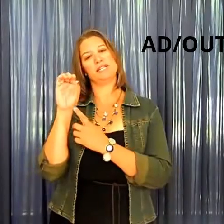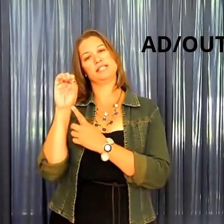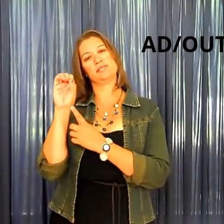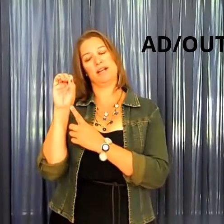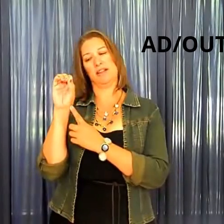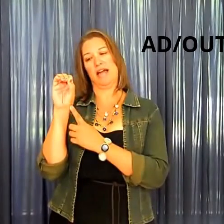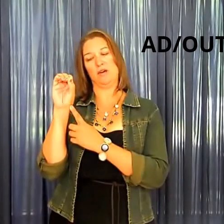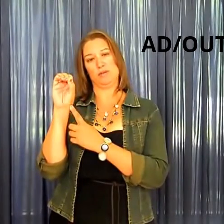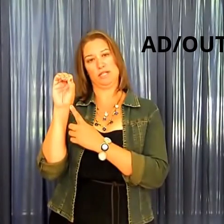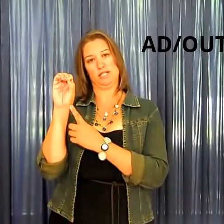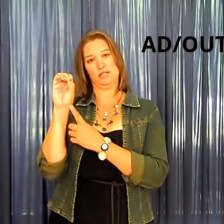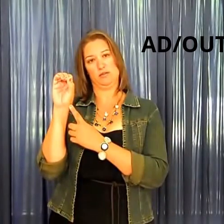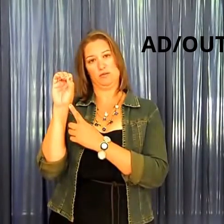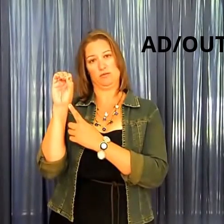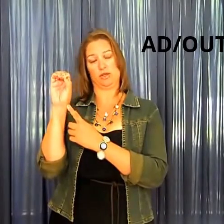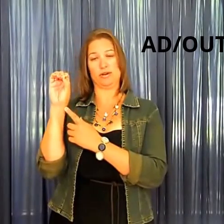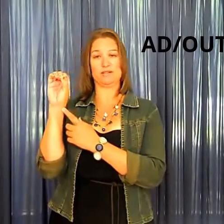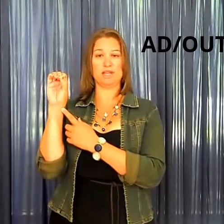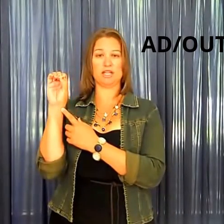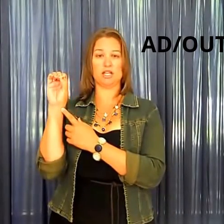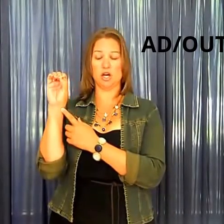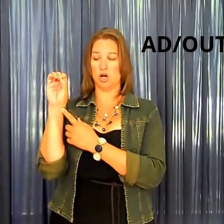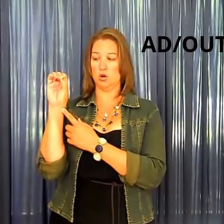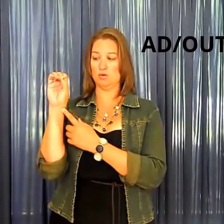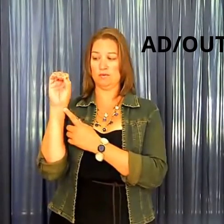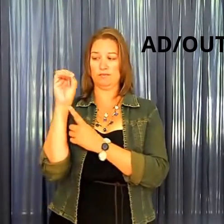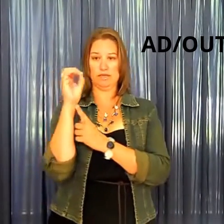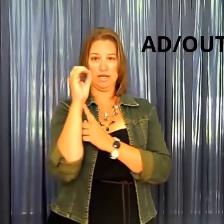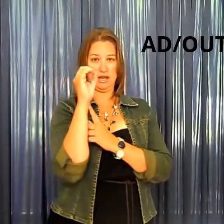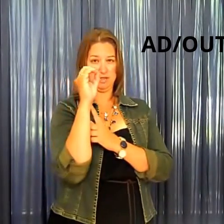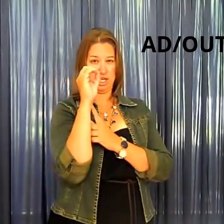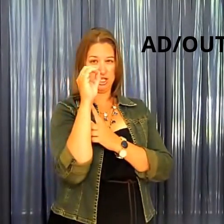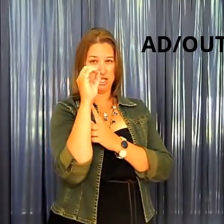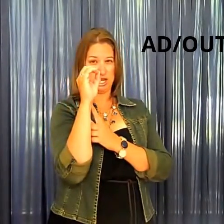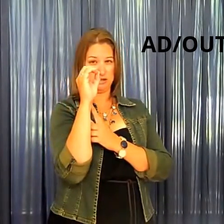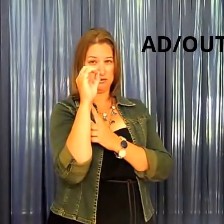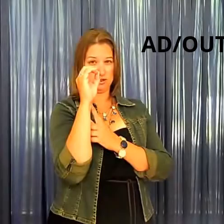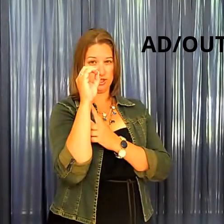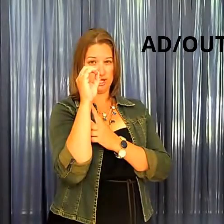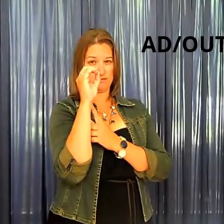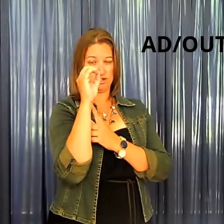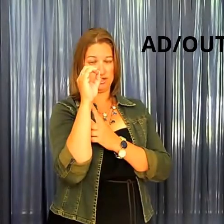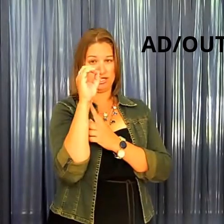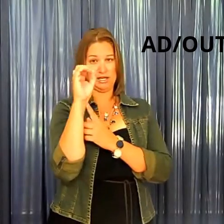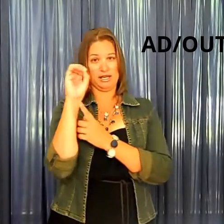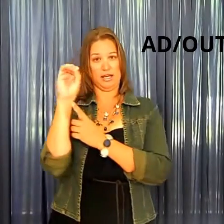spell "Out". We are going to make an "O". I am changing the angle for the camera,